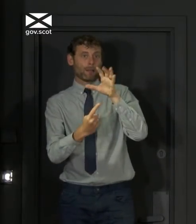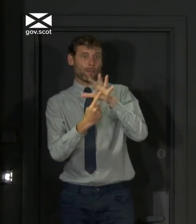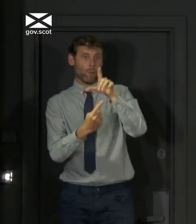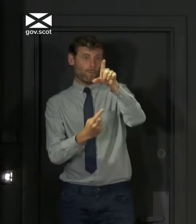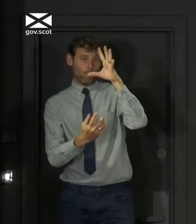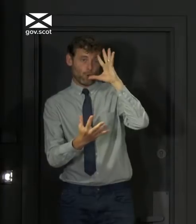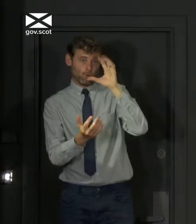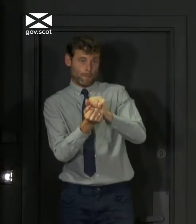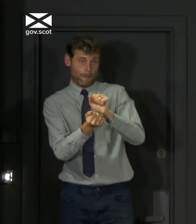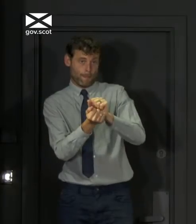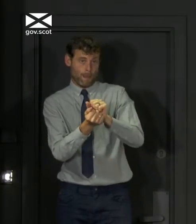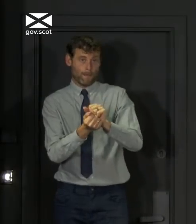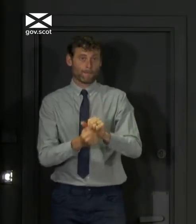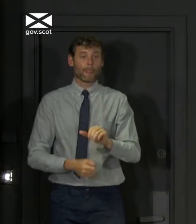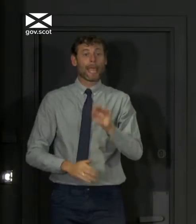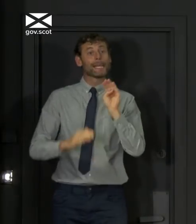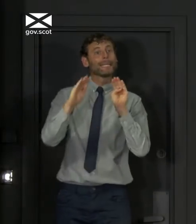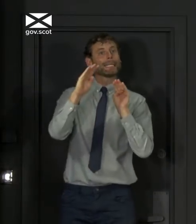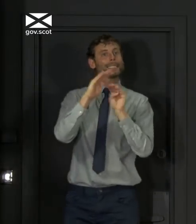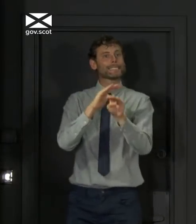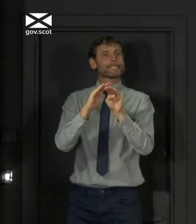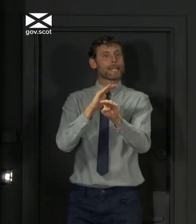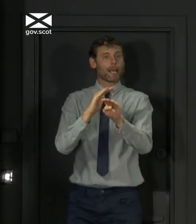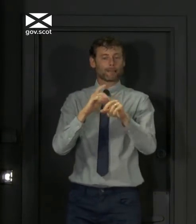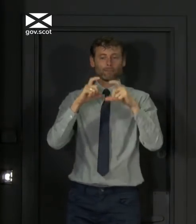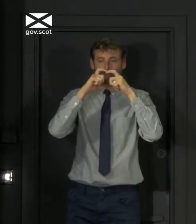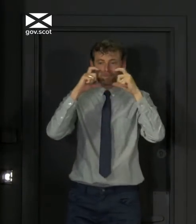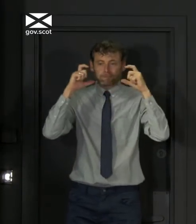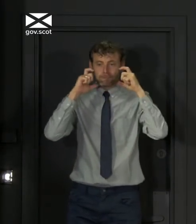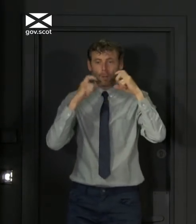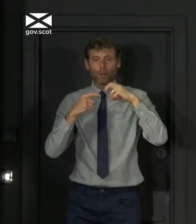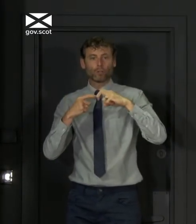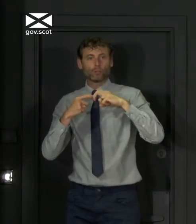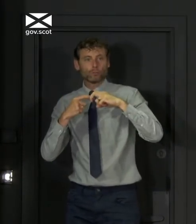Face coverings in enclosed spaces like public transport and shops.